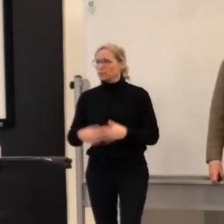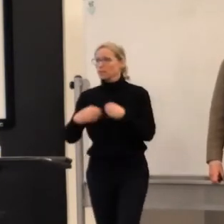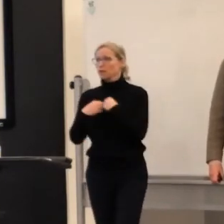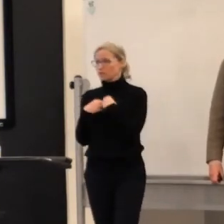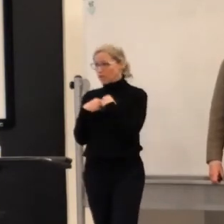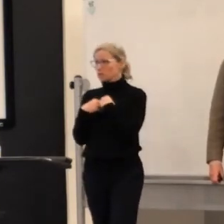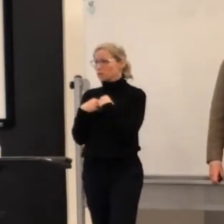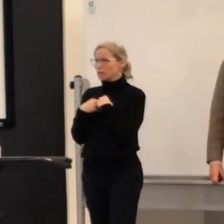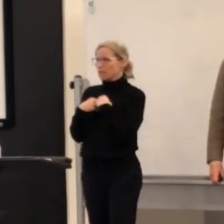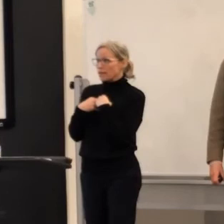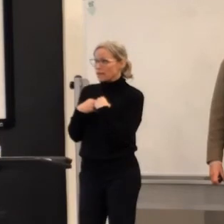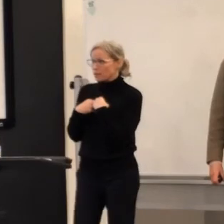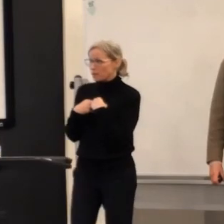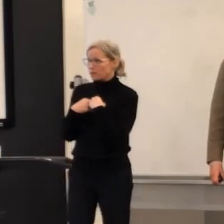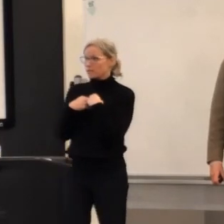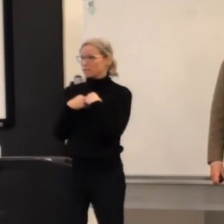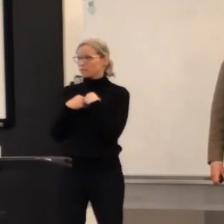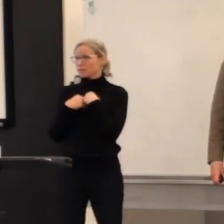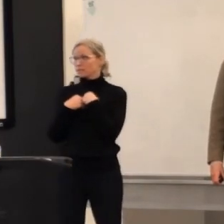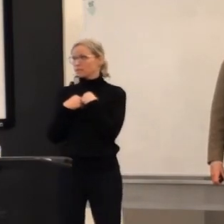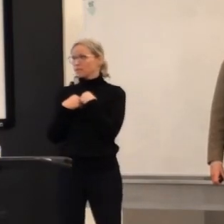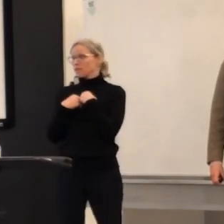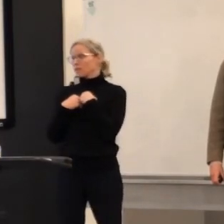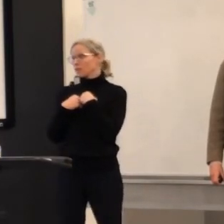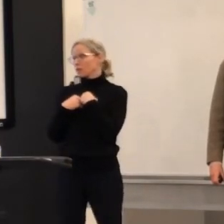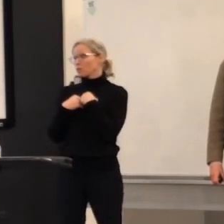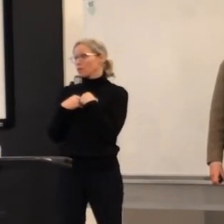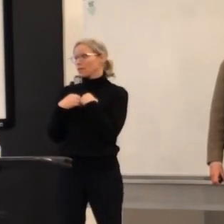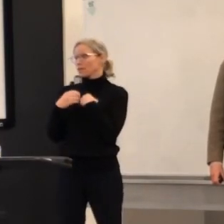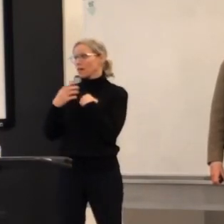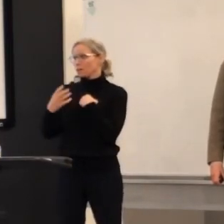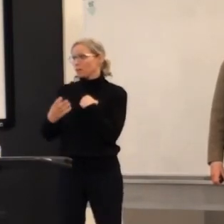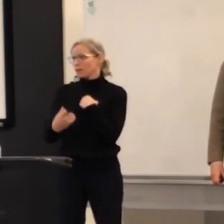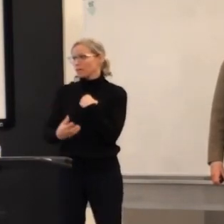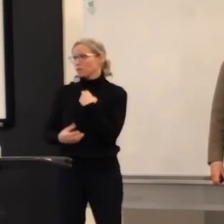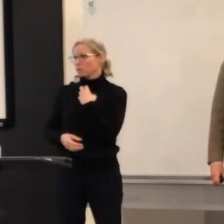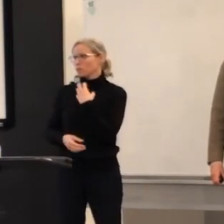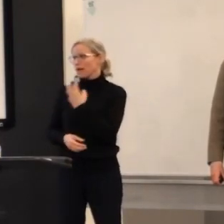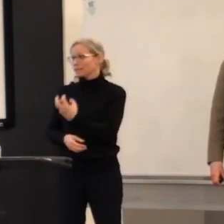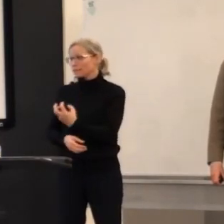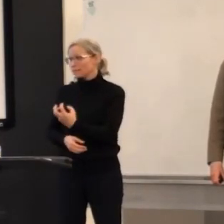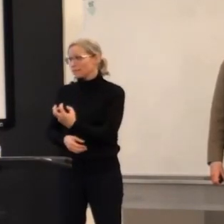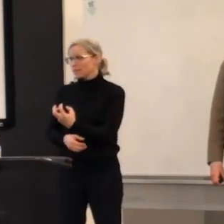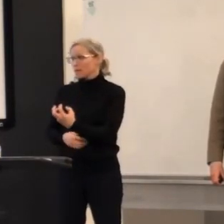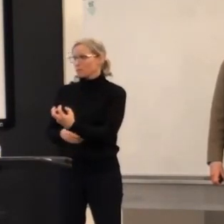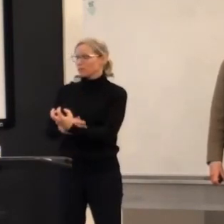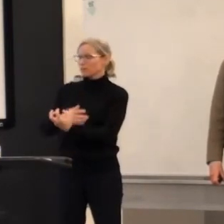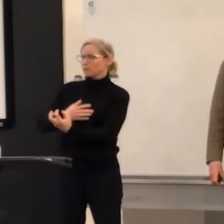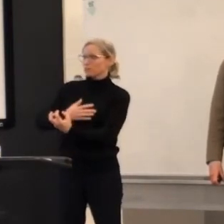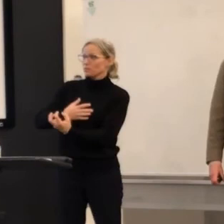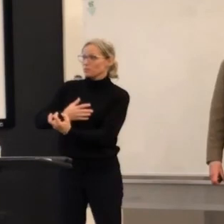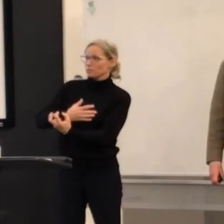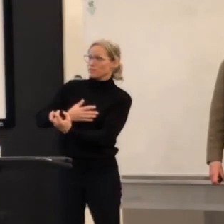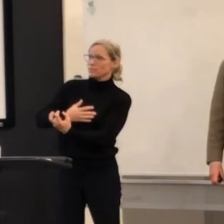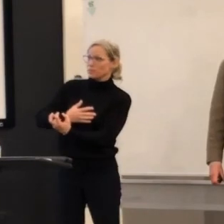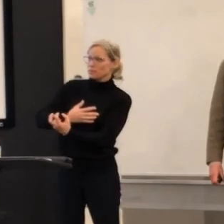Yes, protecting ourselves in the process of getting copyrighted or patented but there needs to be